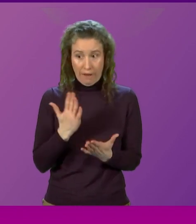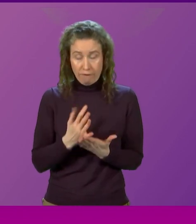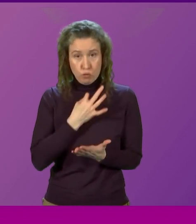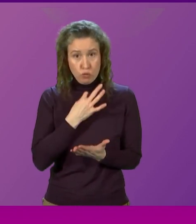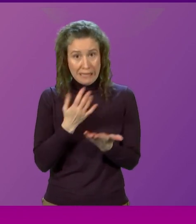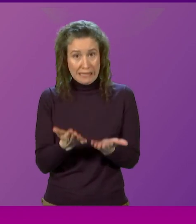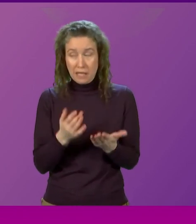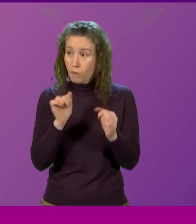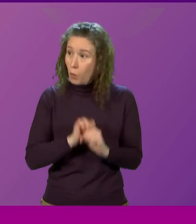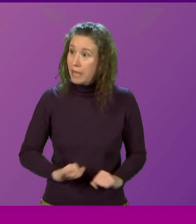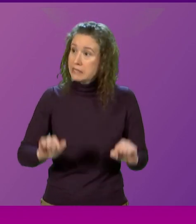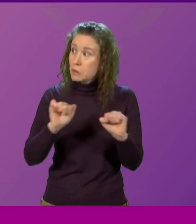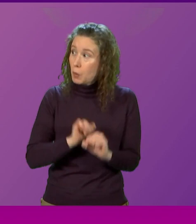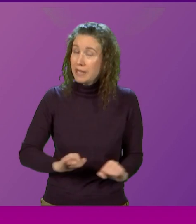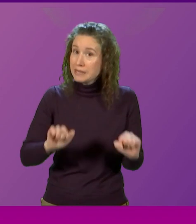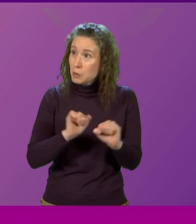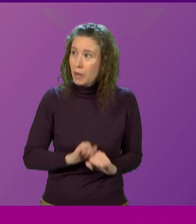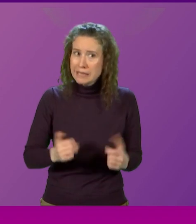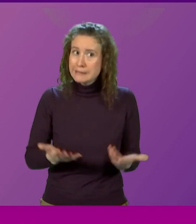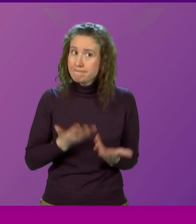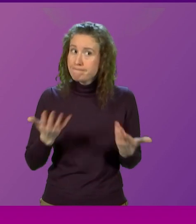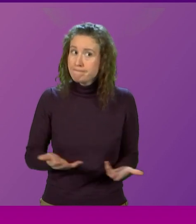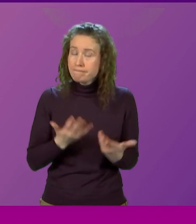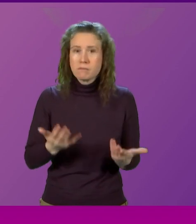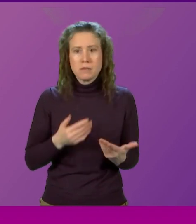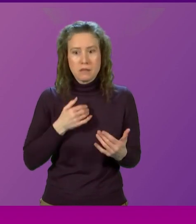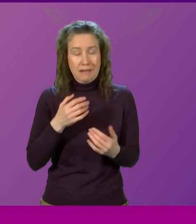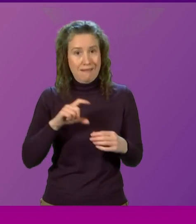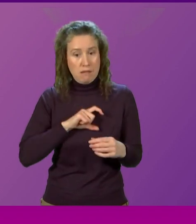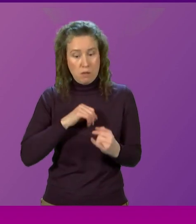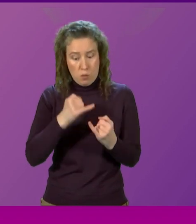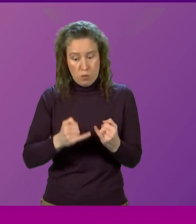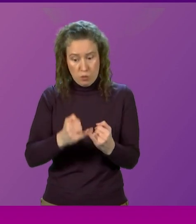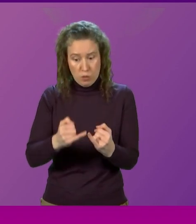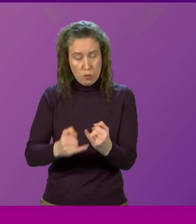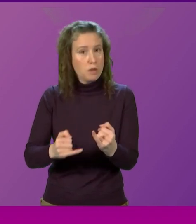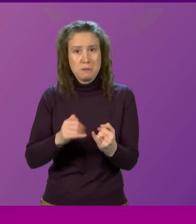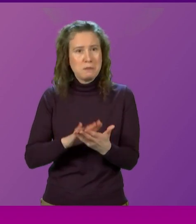The longer that someone waits to start treatment for cancer, the less likely they are to beat cancer.